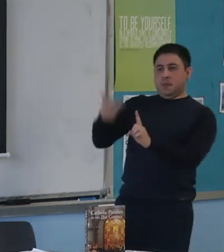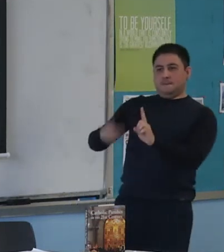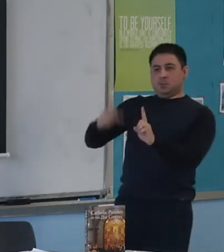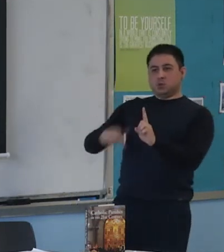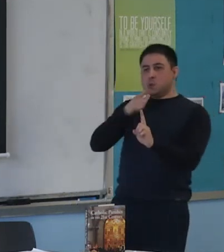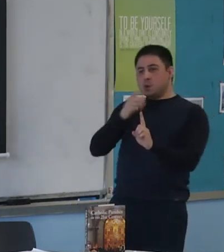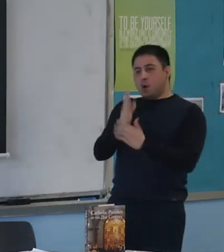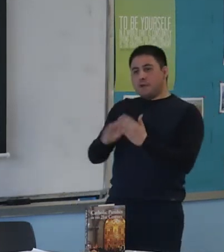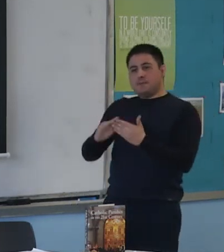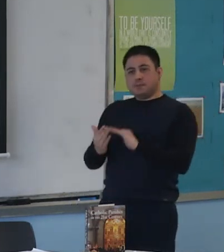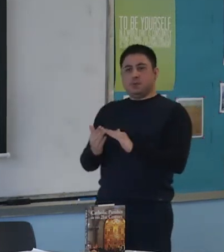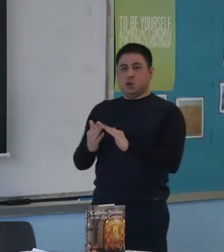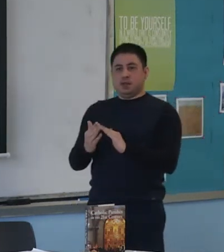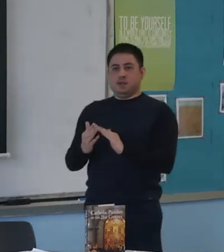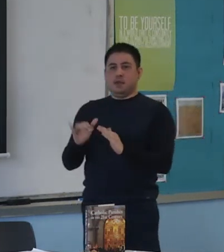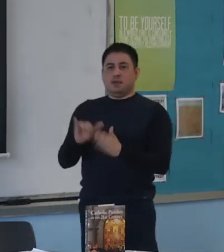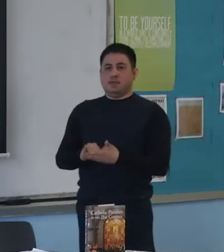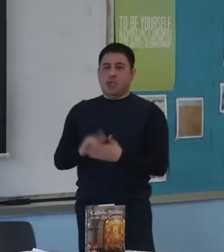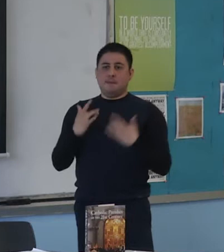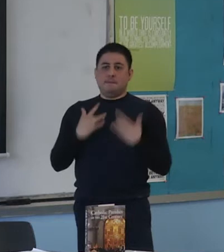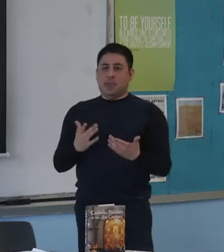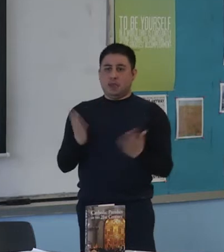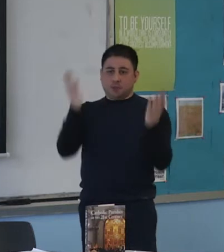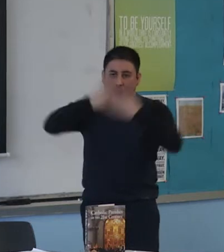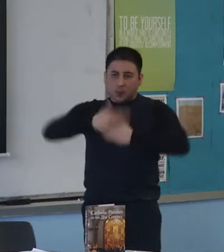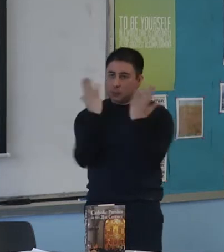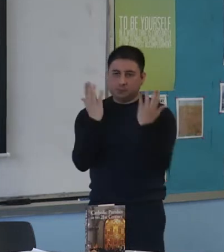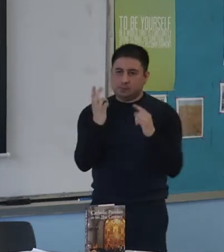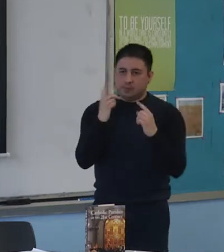of the parish community that's often lacking, you know, as opposed to simply